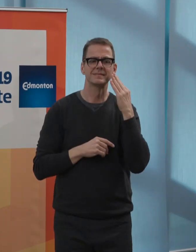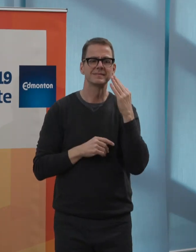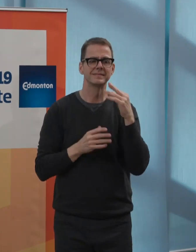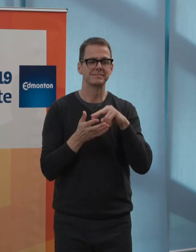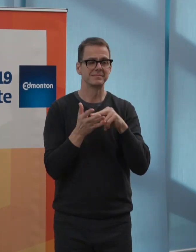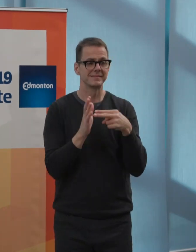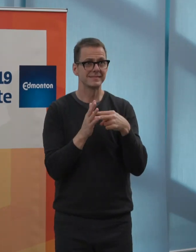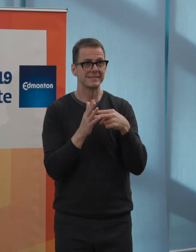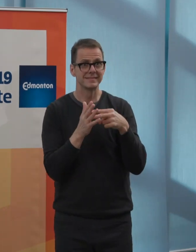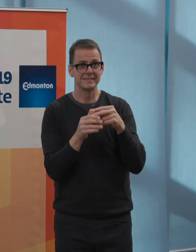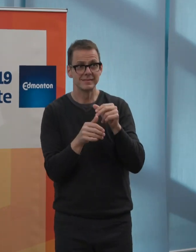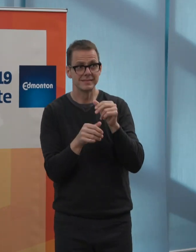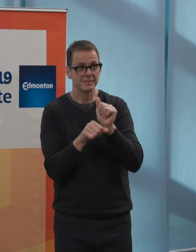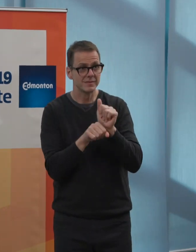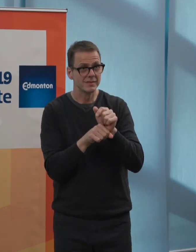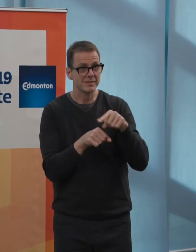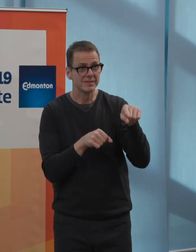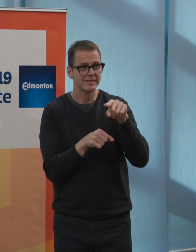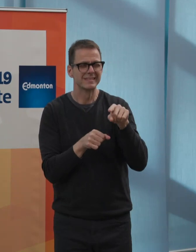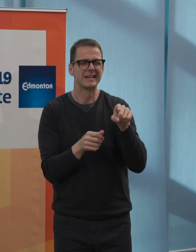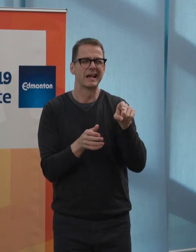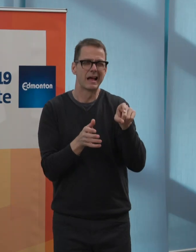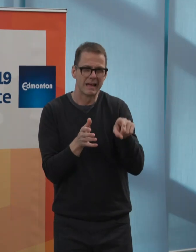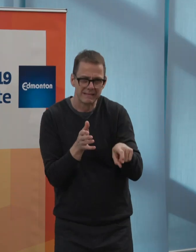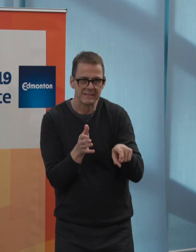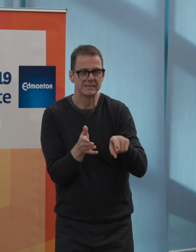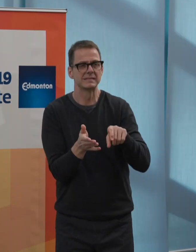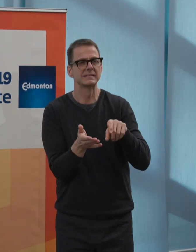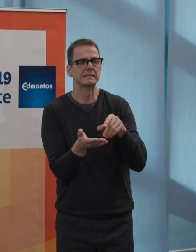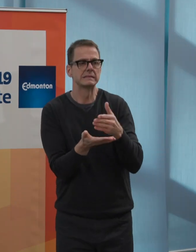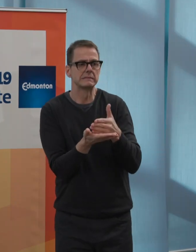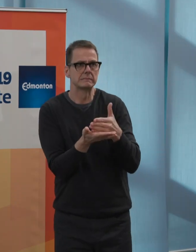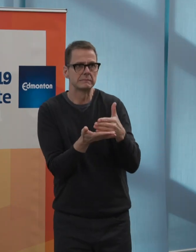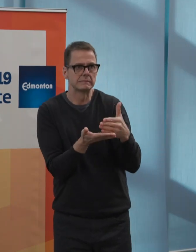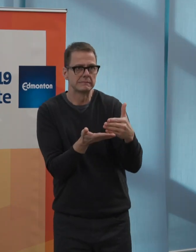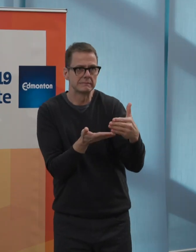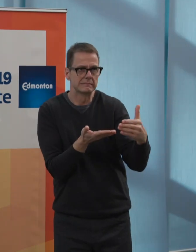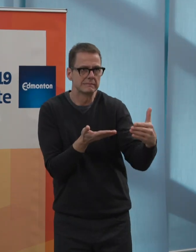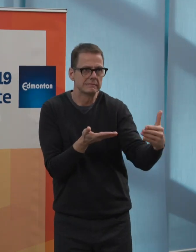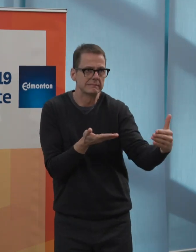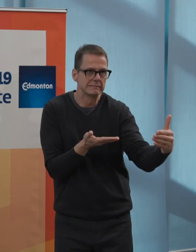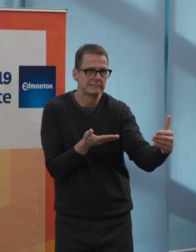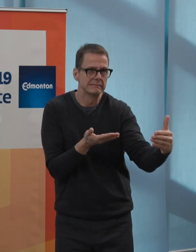emergency assistance it was important for us to act promptly in order to be